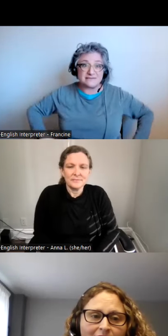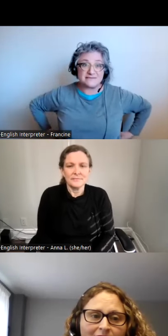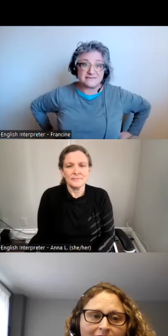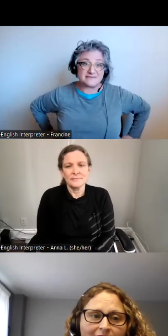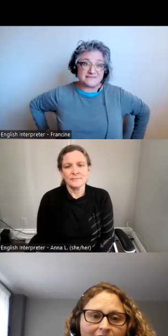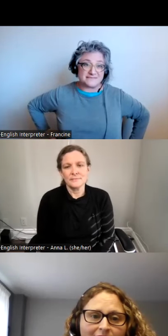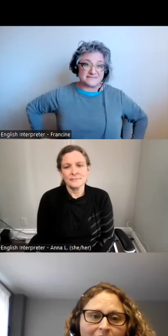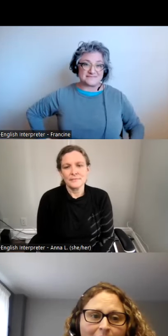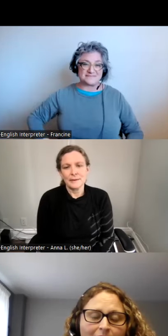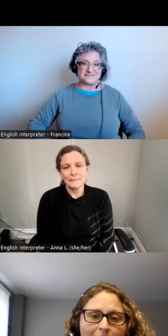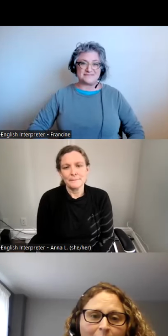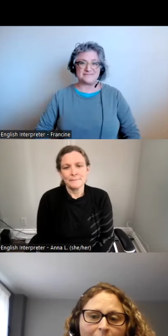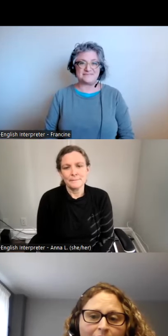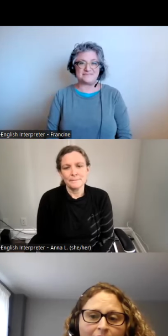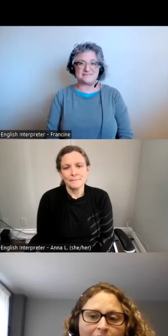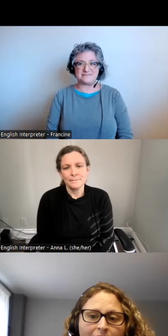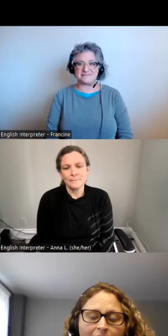kind of like jumping in here Ism 40 * * -- I feel on a roll